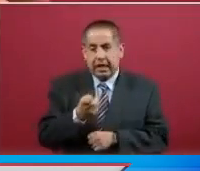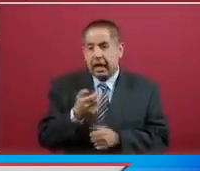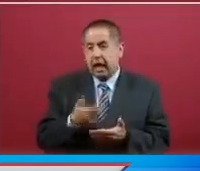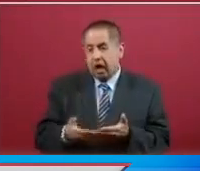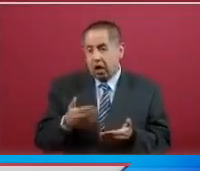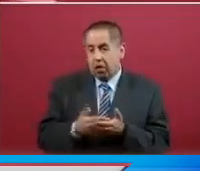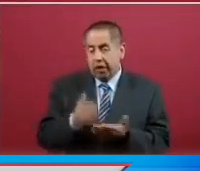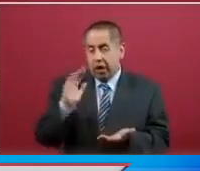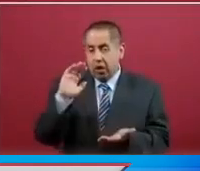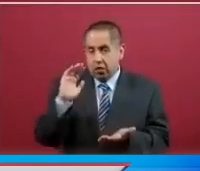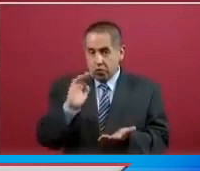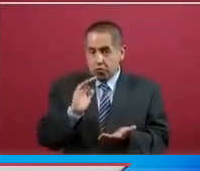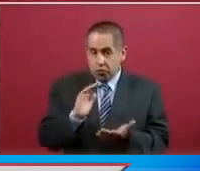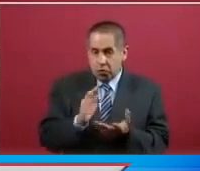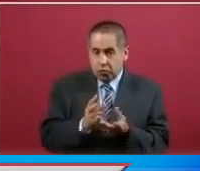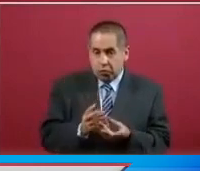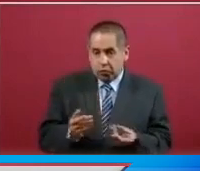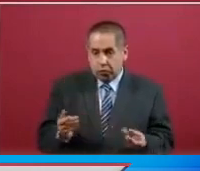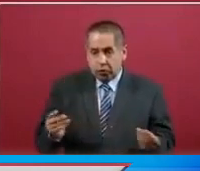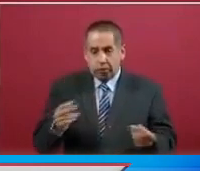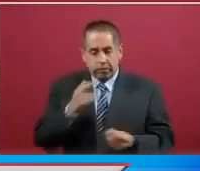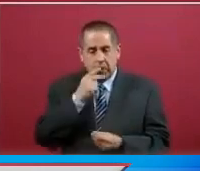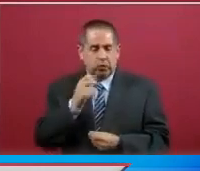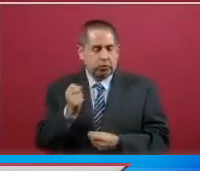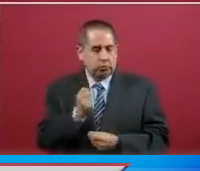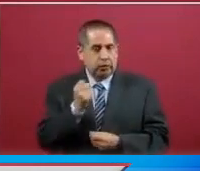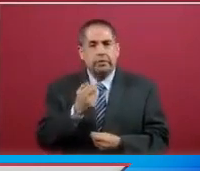During the operation, the people involved were arrested and weapons were seized